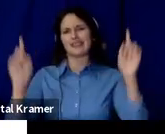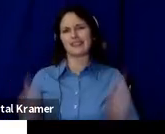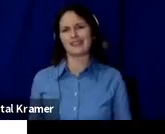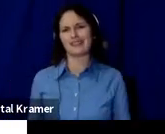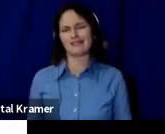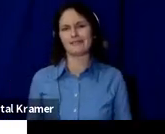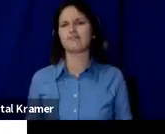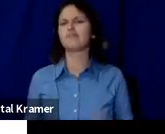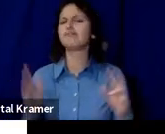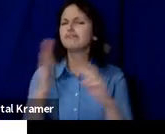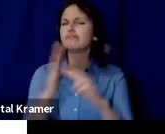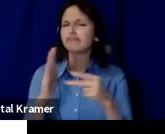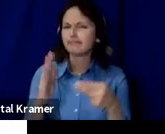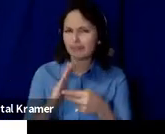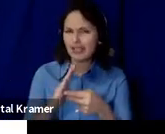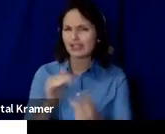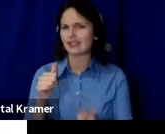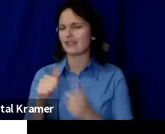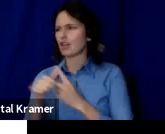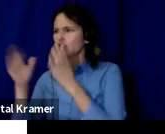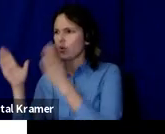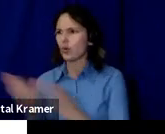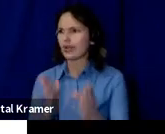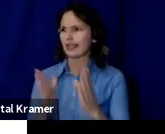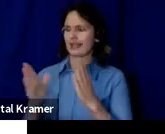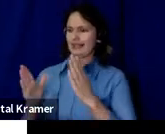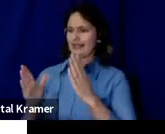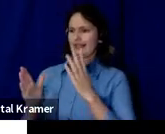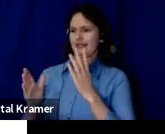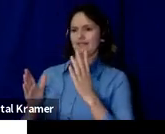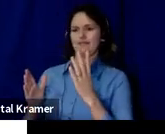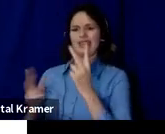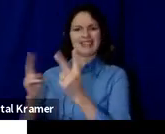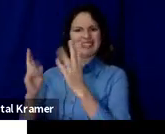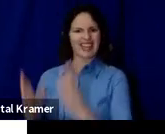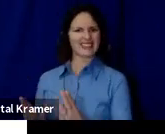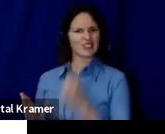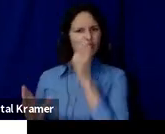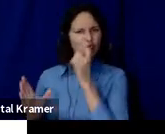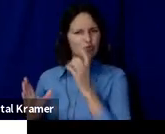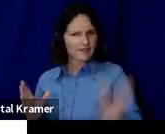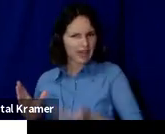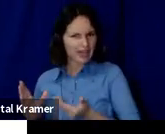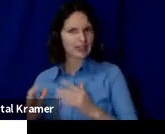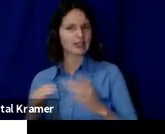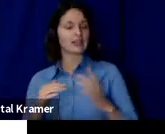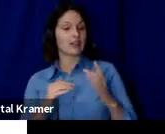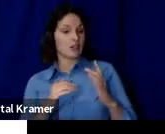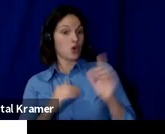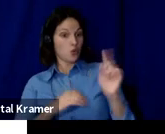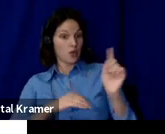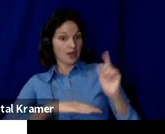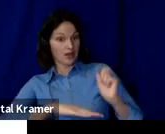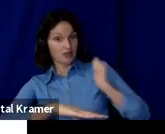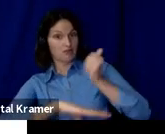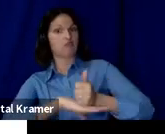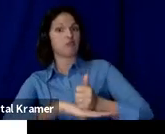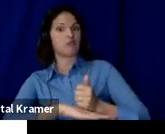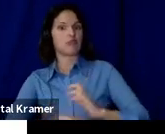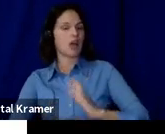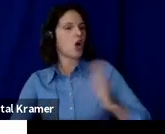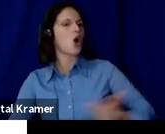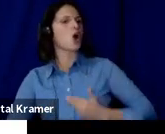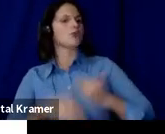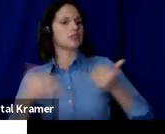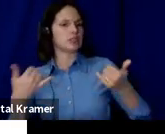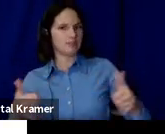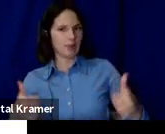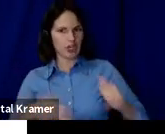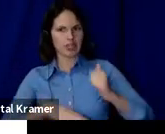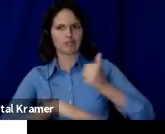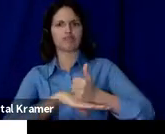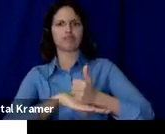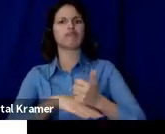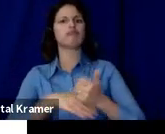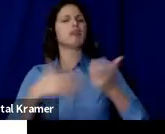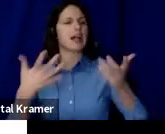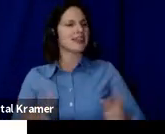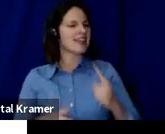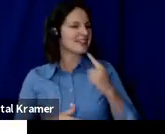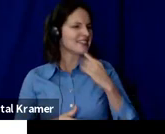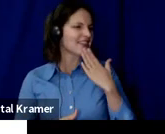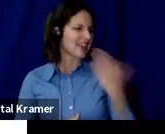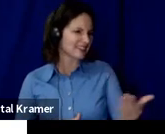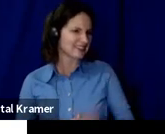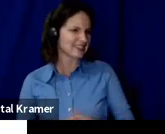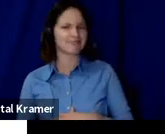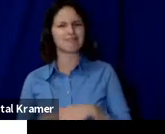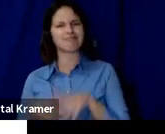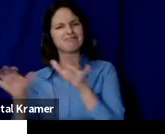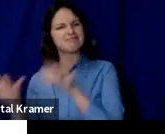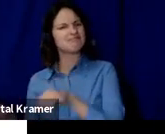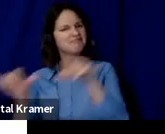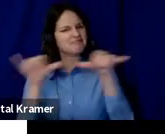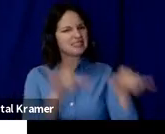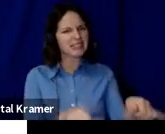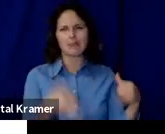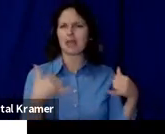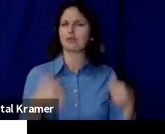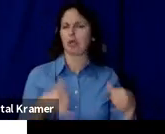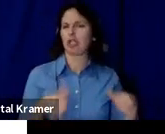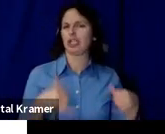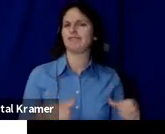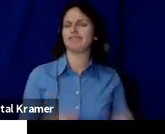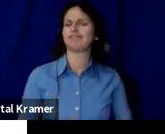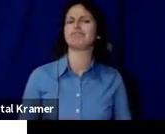That means organize your guests, pick your venue, host the party, and say thanks.